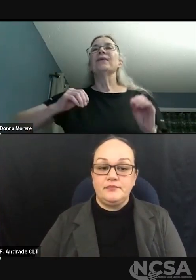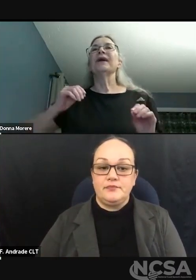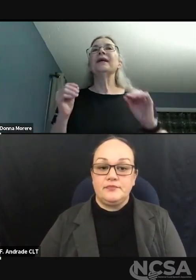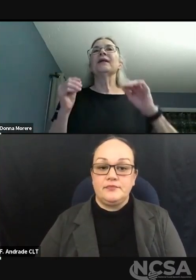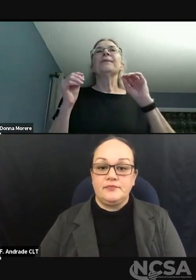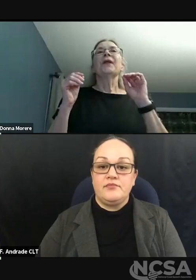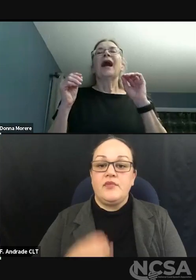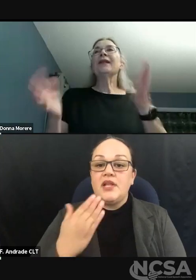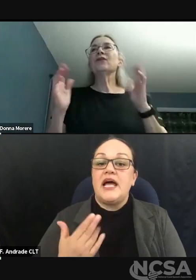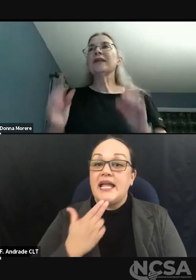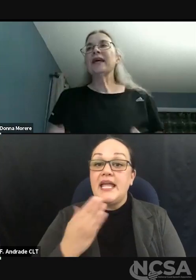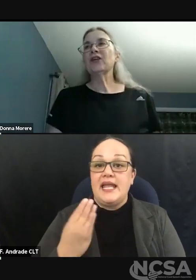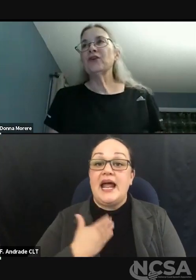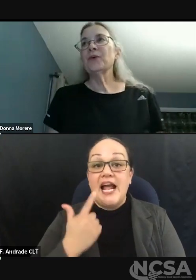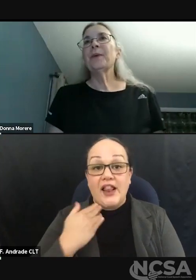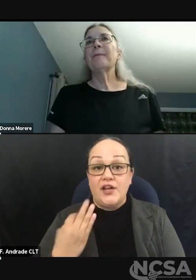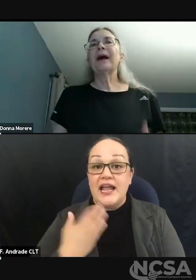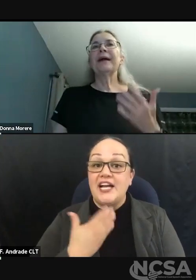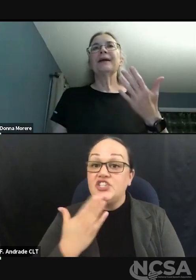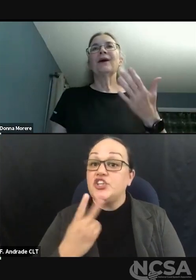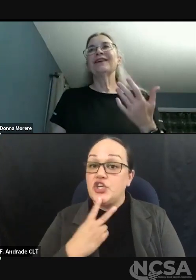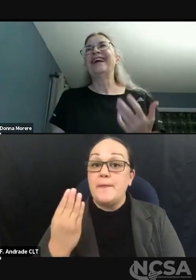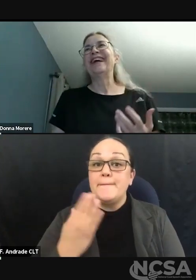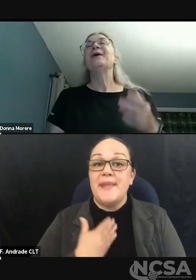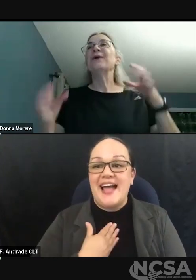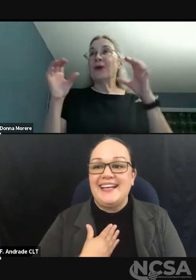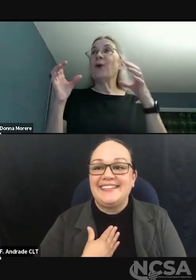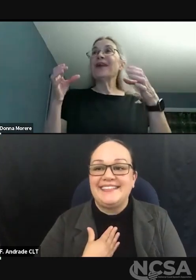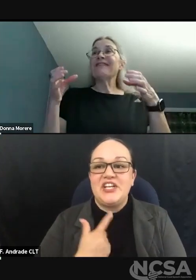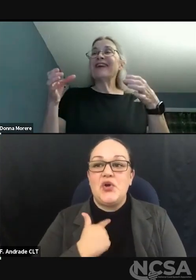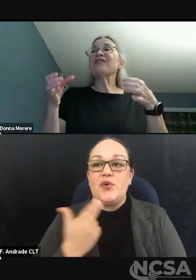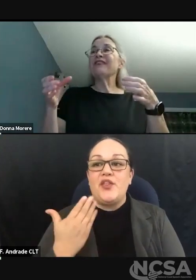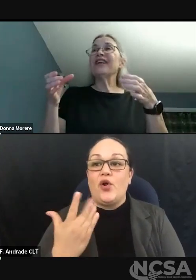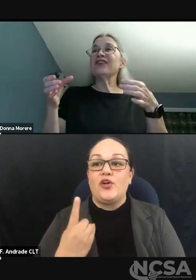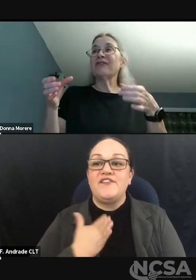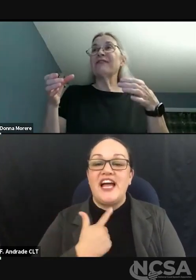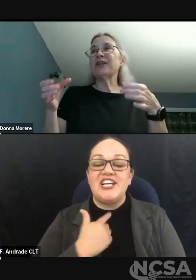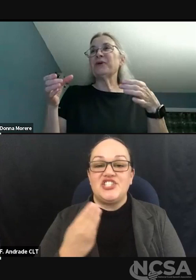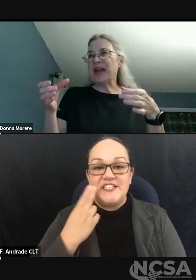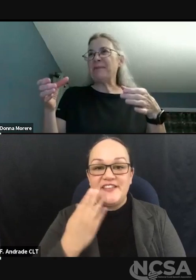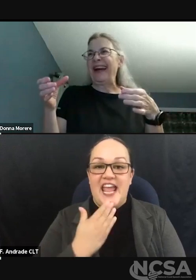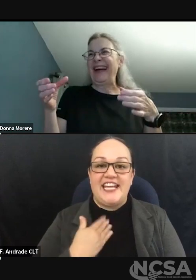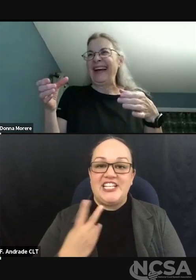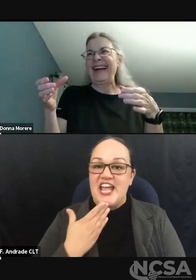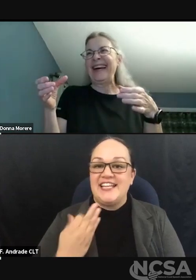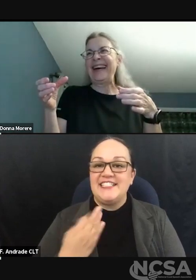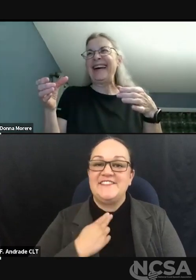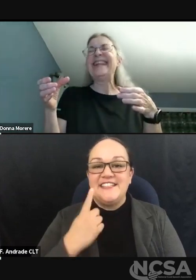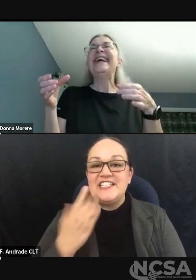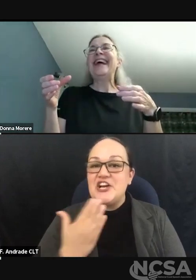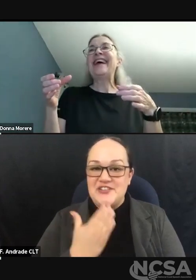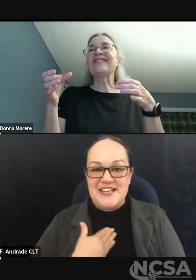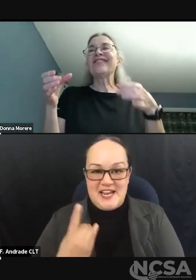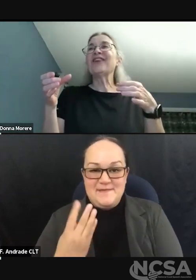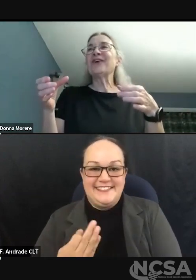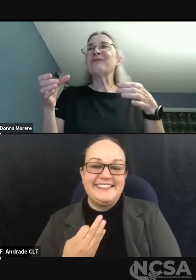Again, I learned how to cue by with an old fashioned VHS videotape, and sitting on the